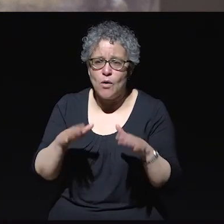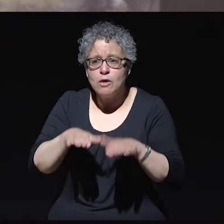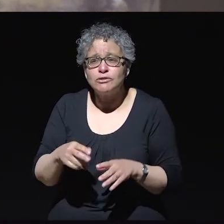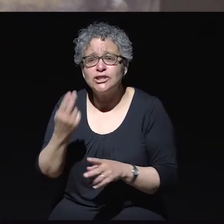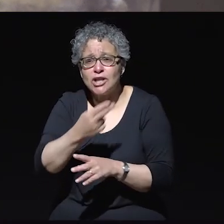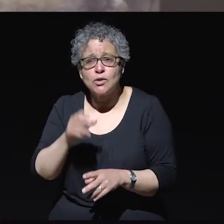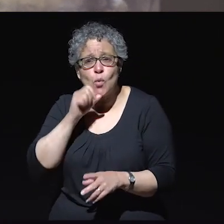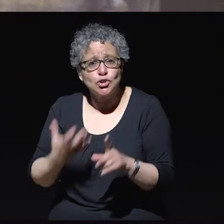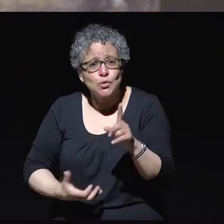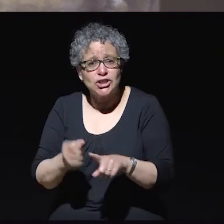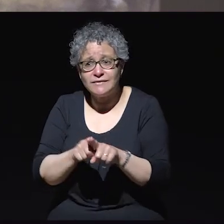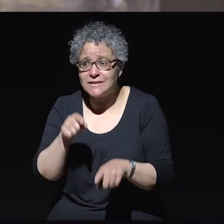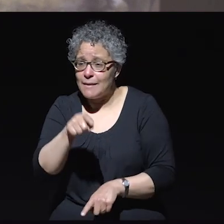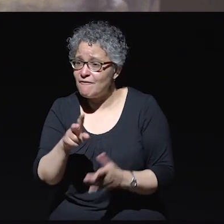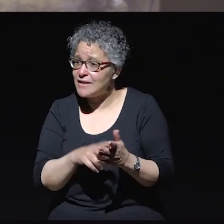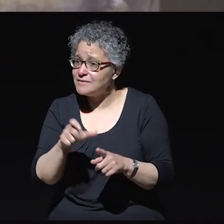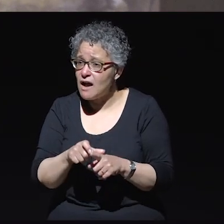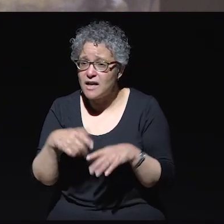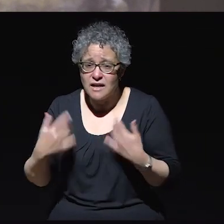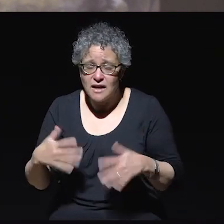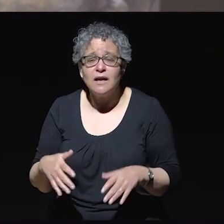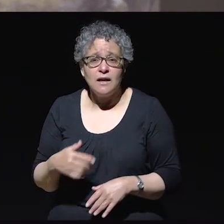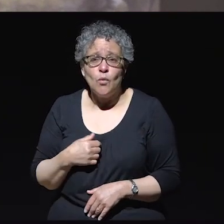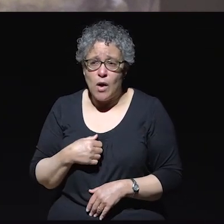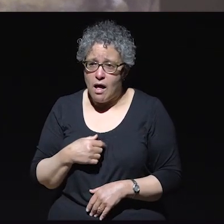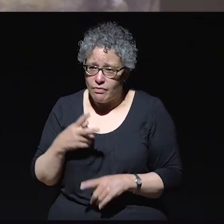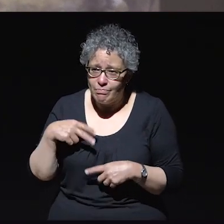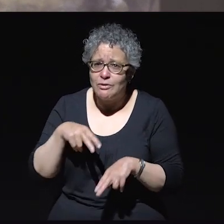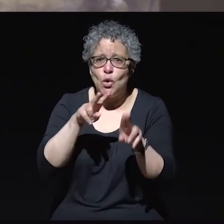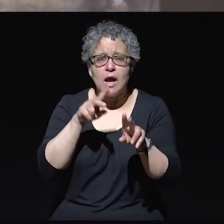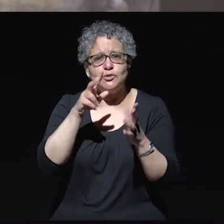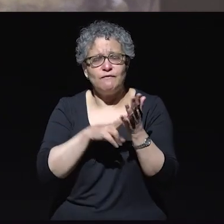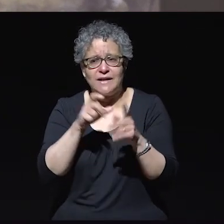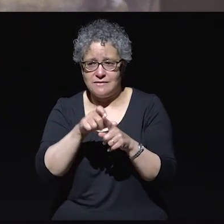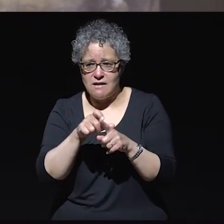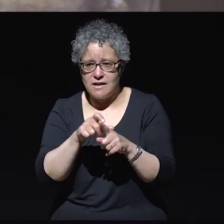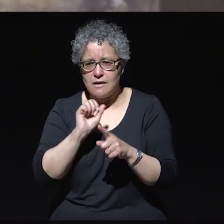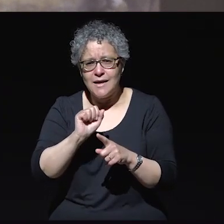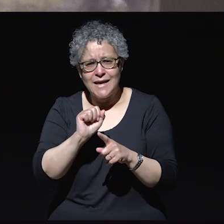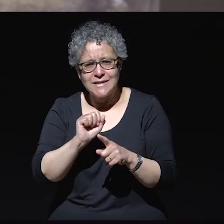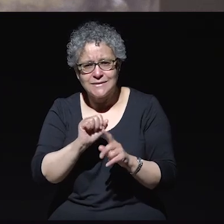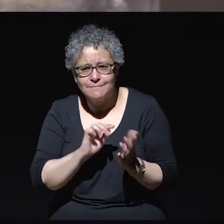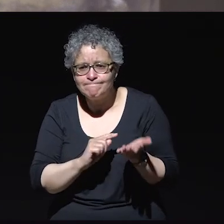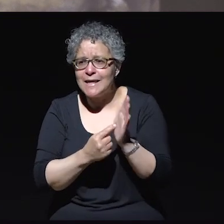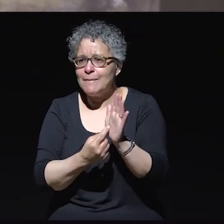the same thing for British art the following century. And, of course, the images that he created of the court of Charles I